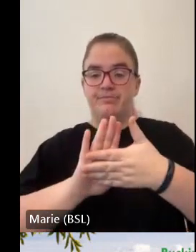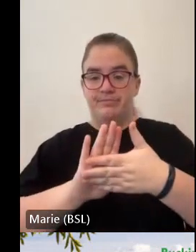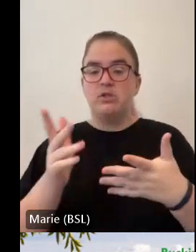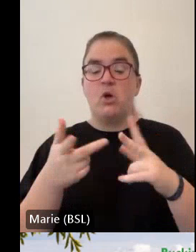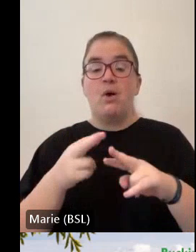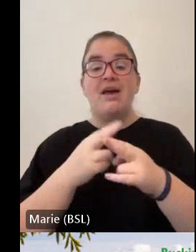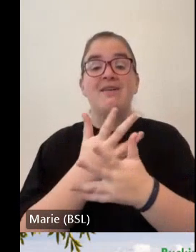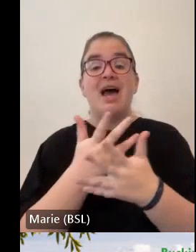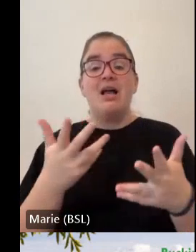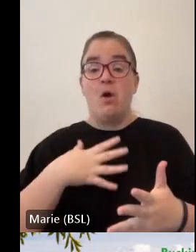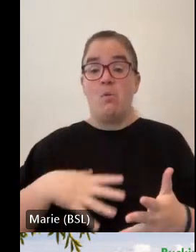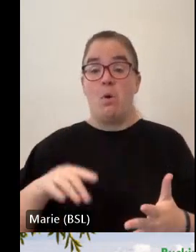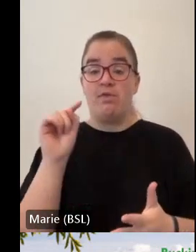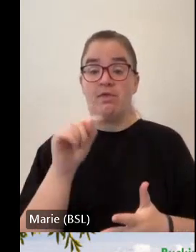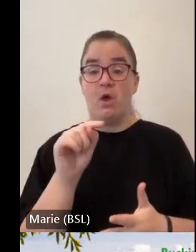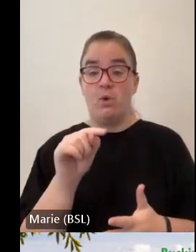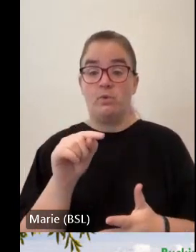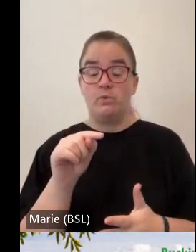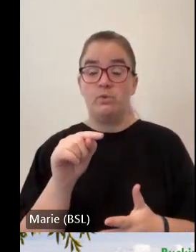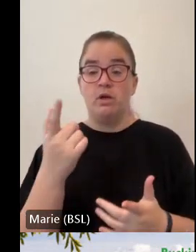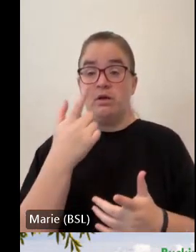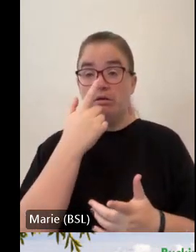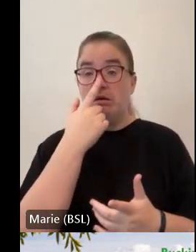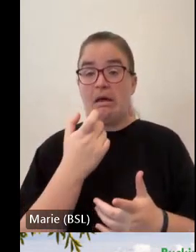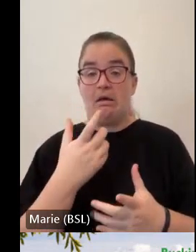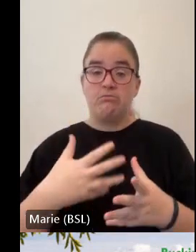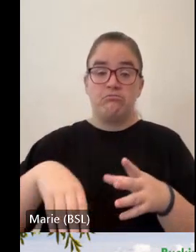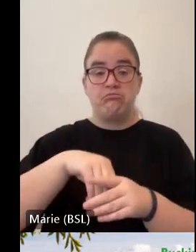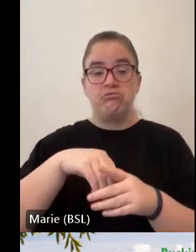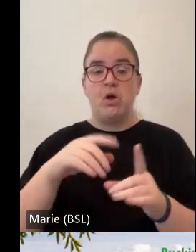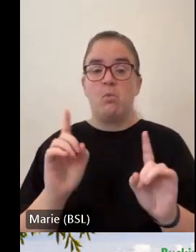So if anybody wants any of those, it contains a sticker